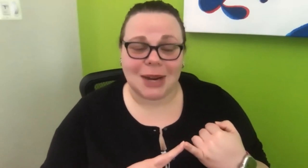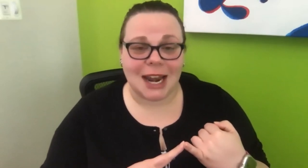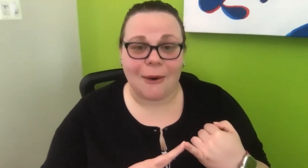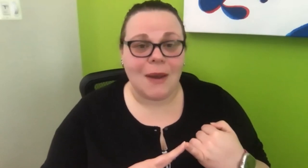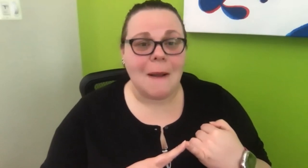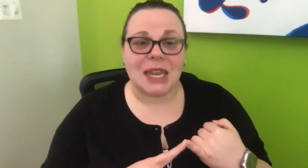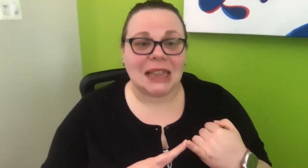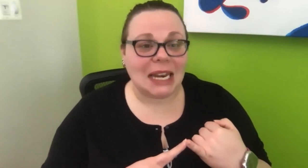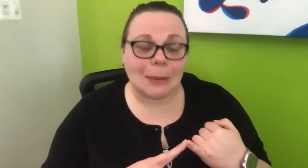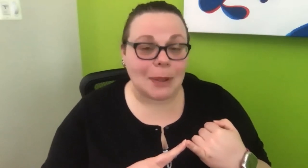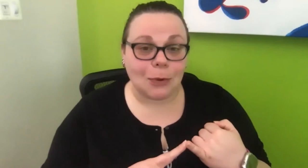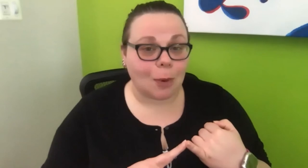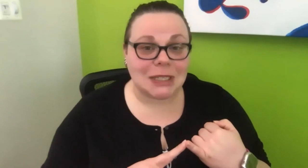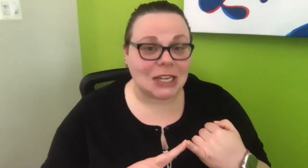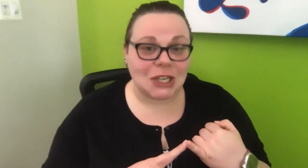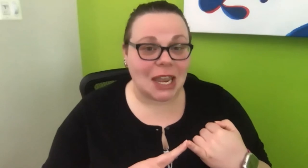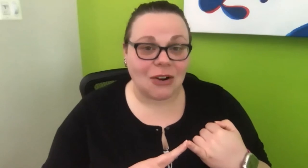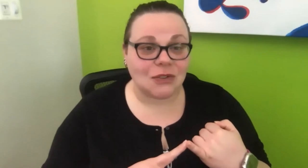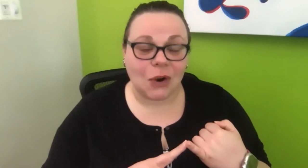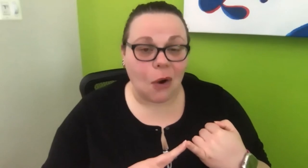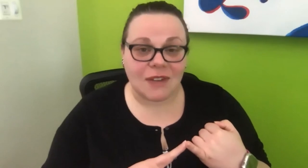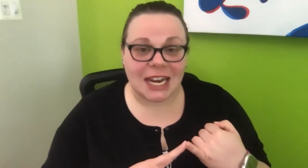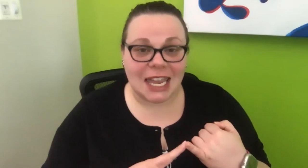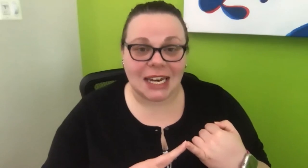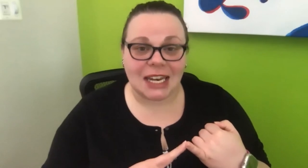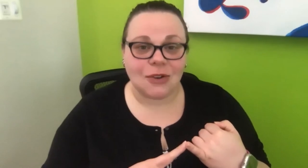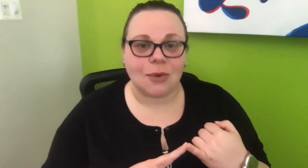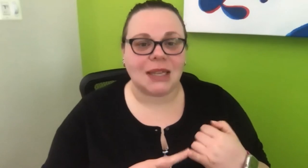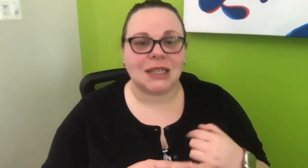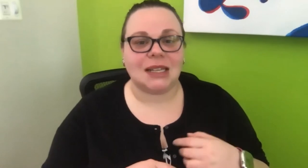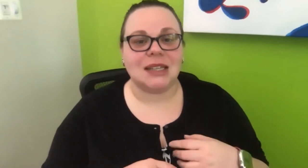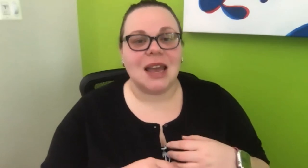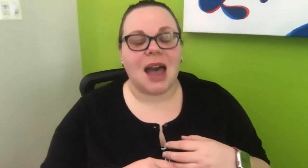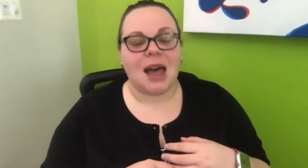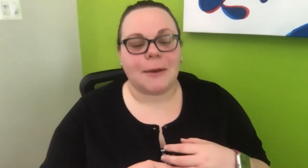and letting people who are potentially carriers of COVID in and near their residence.